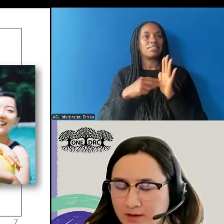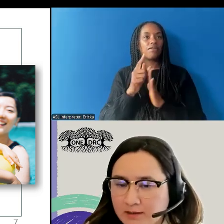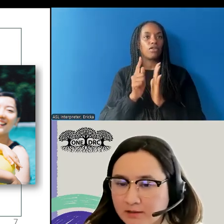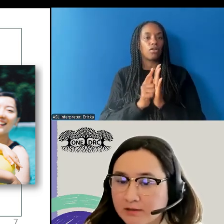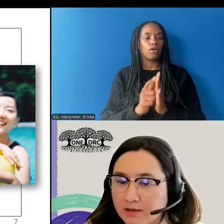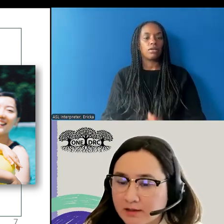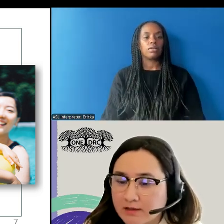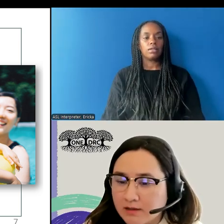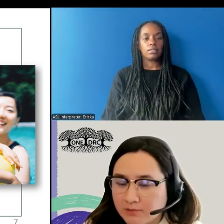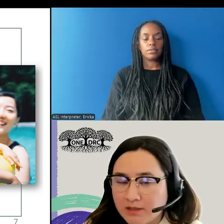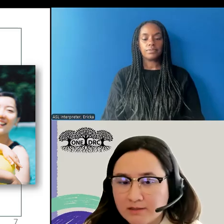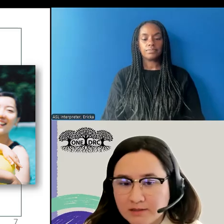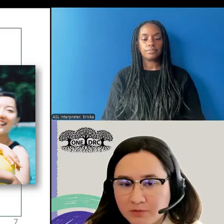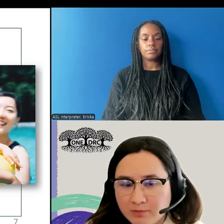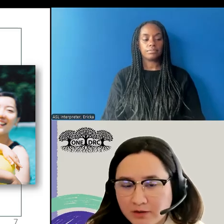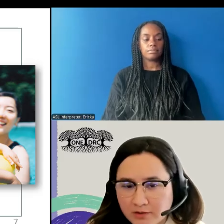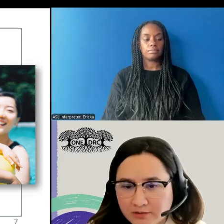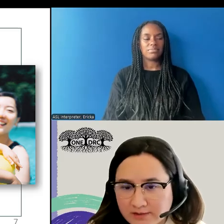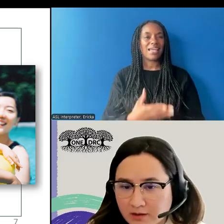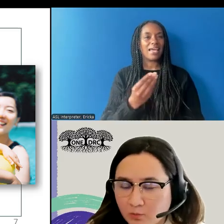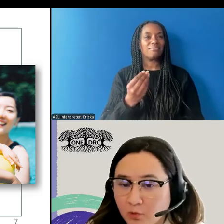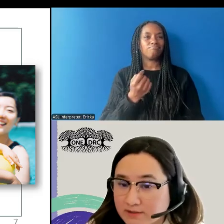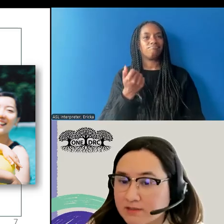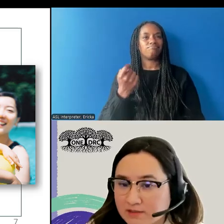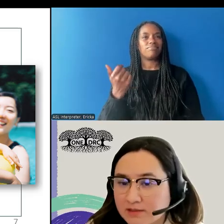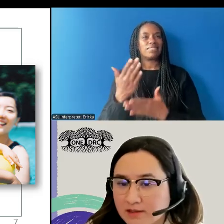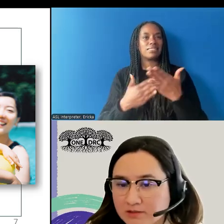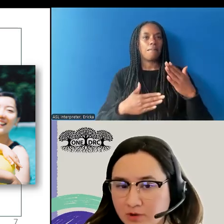And in, in eliminating some of the barriers that once existed as well.